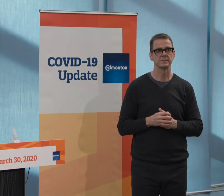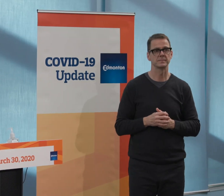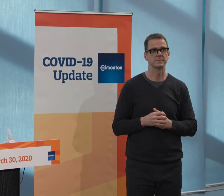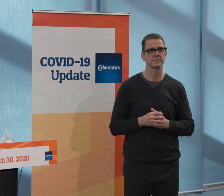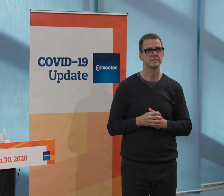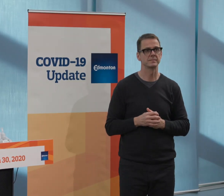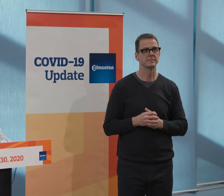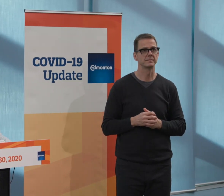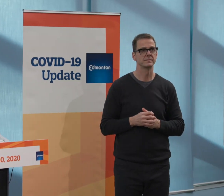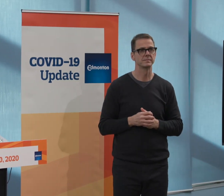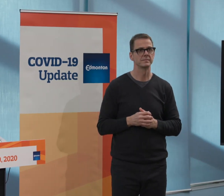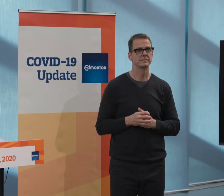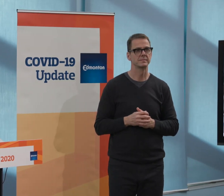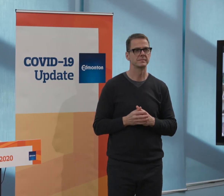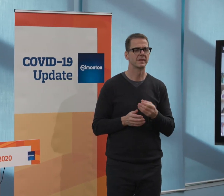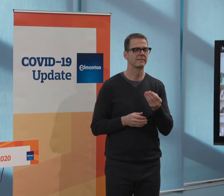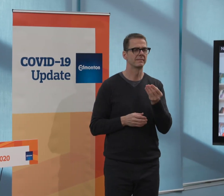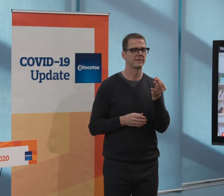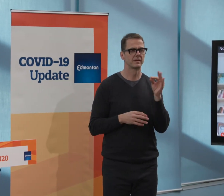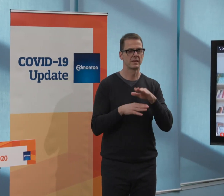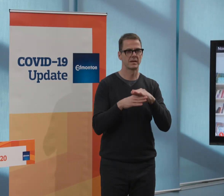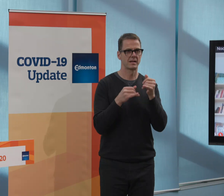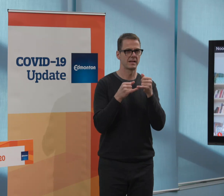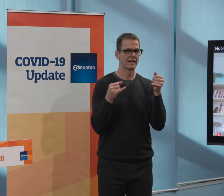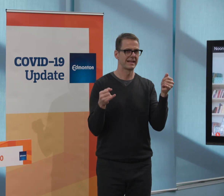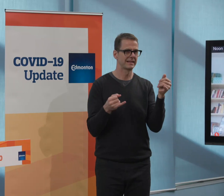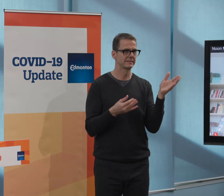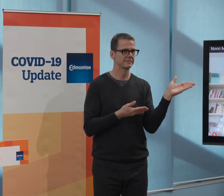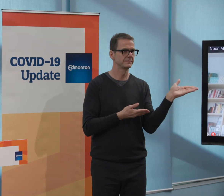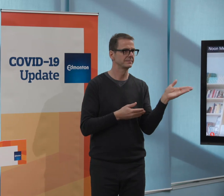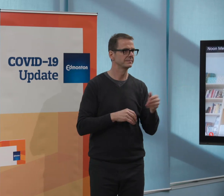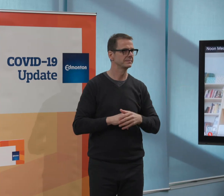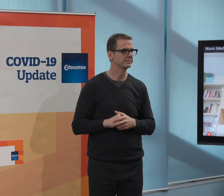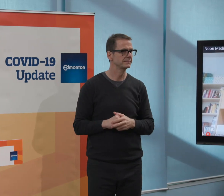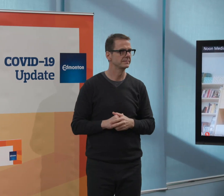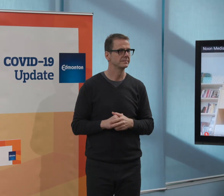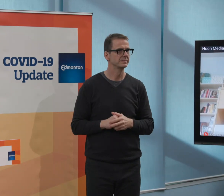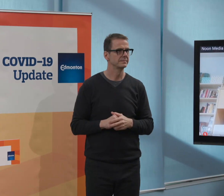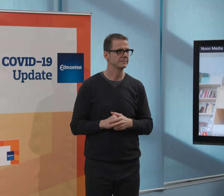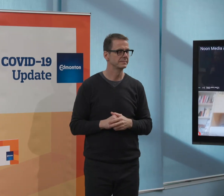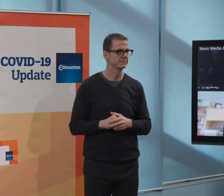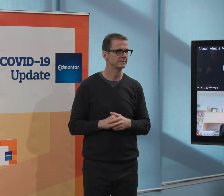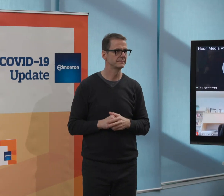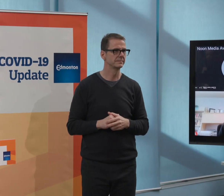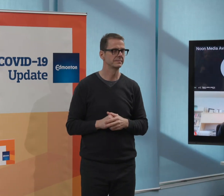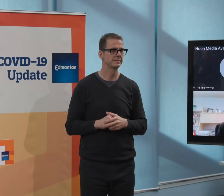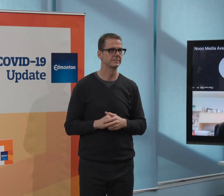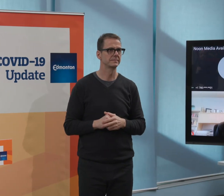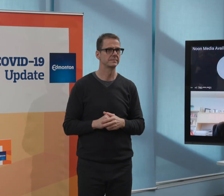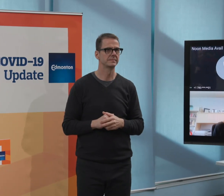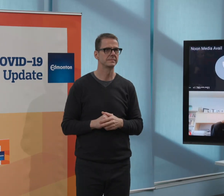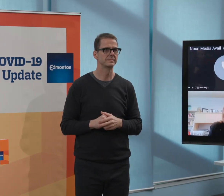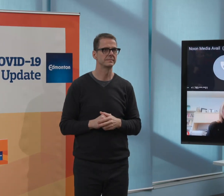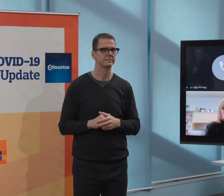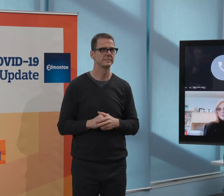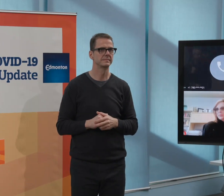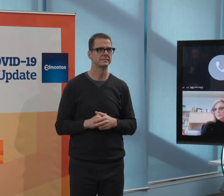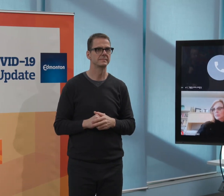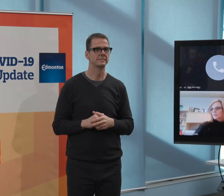line just gonna check who's active right now